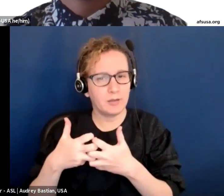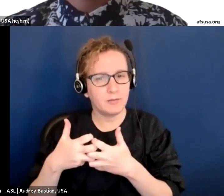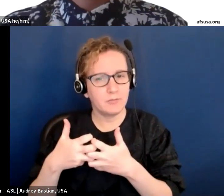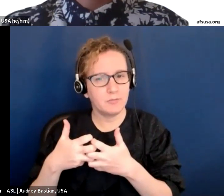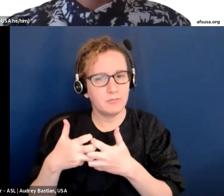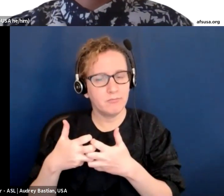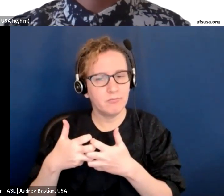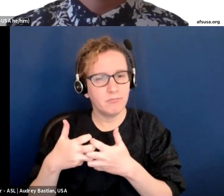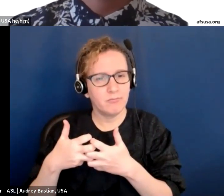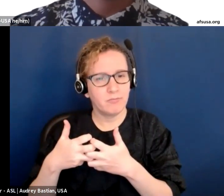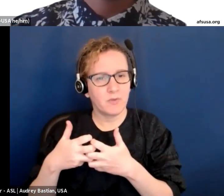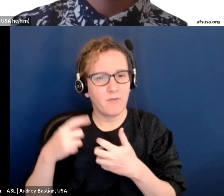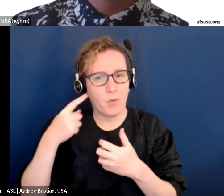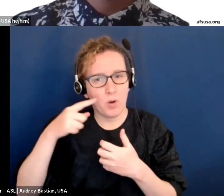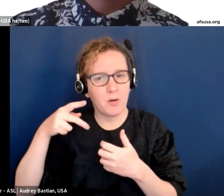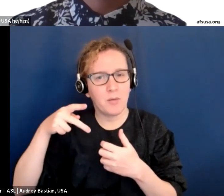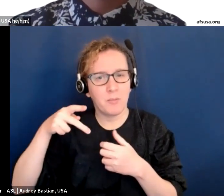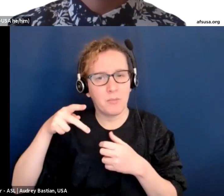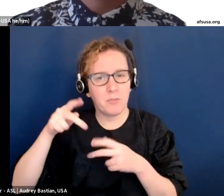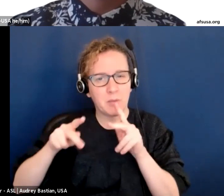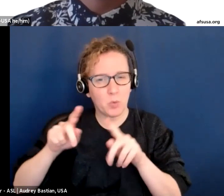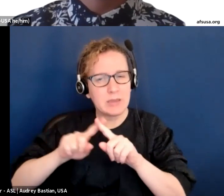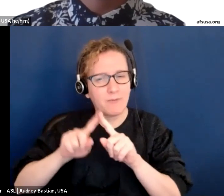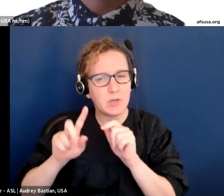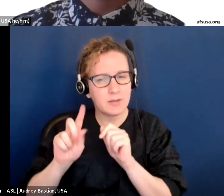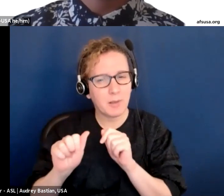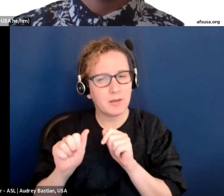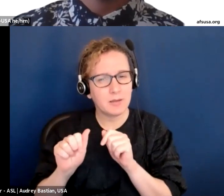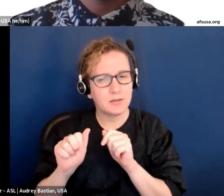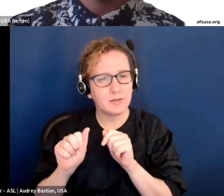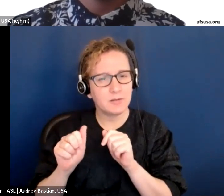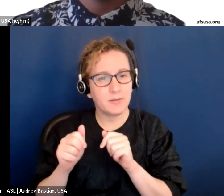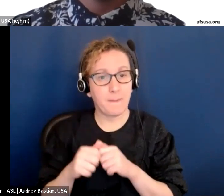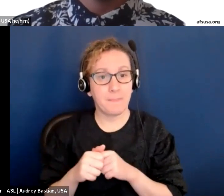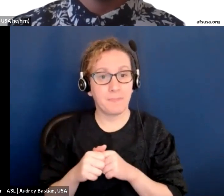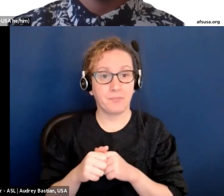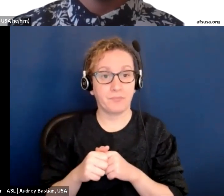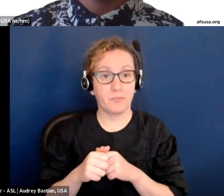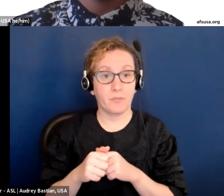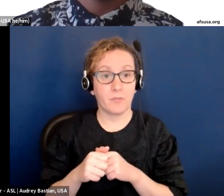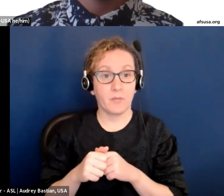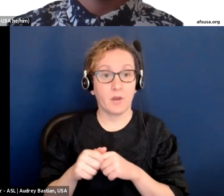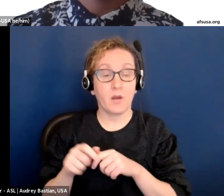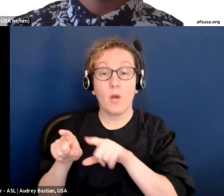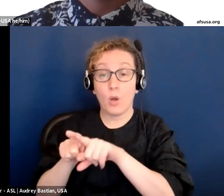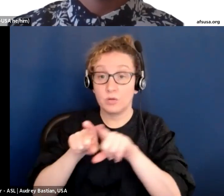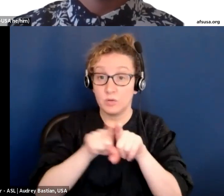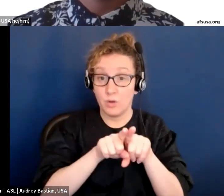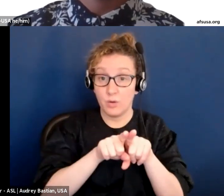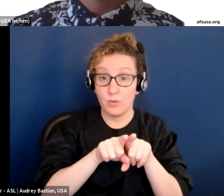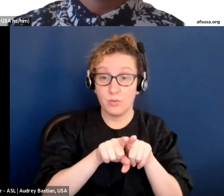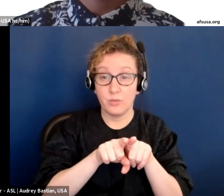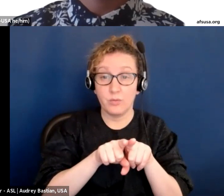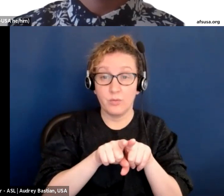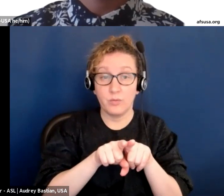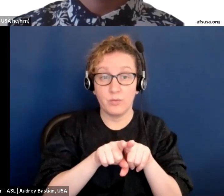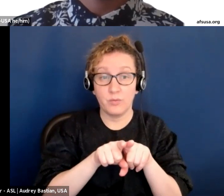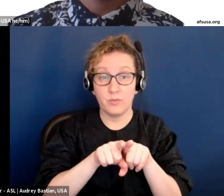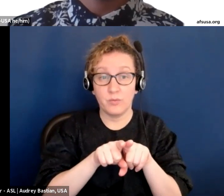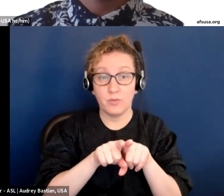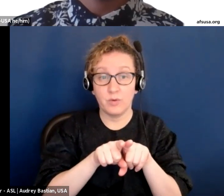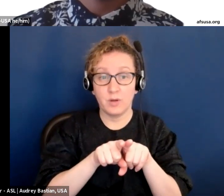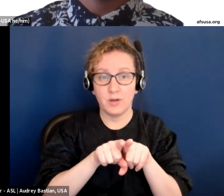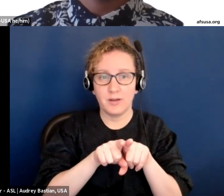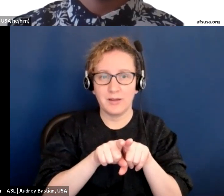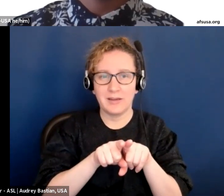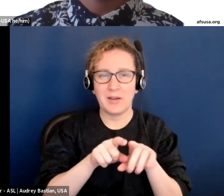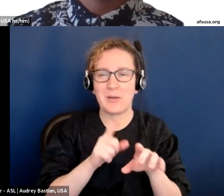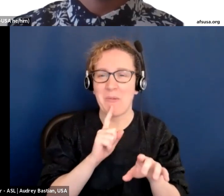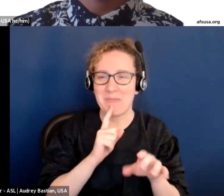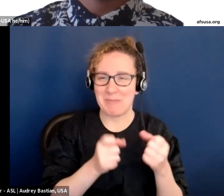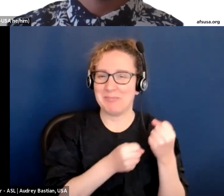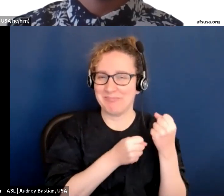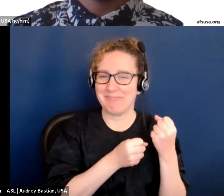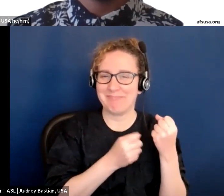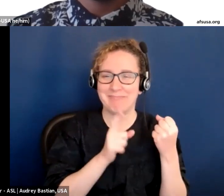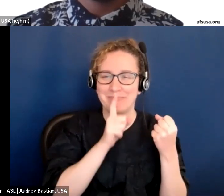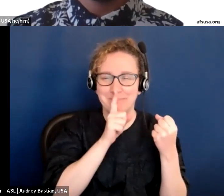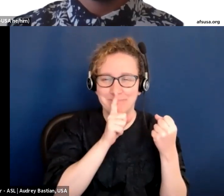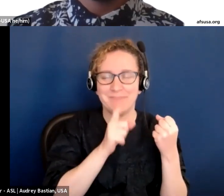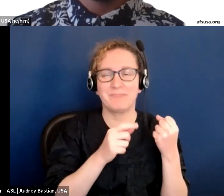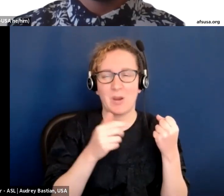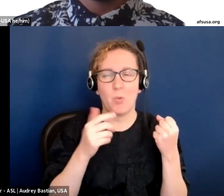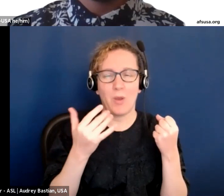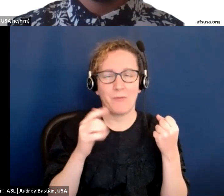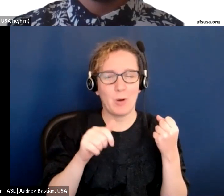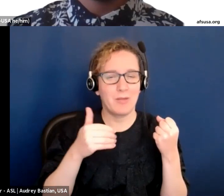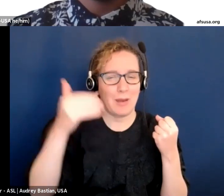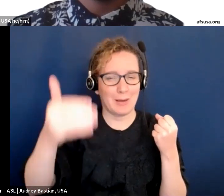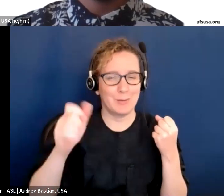disabilities. We also actually, I will say that part for another question, but I